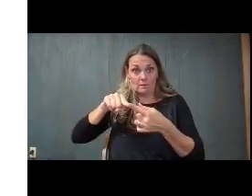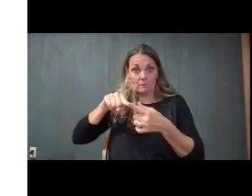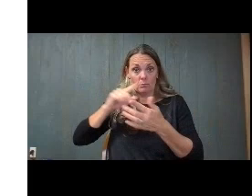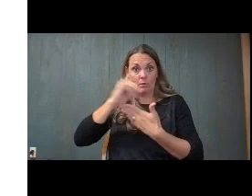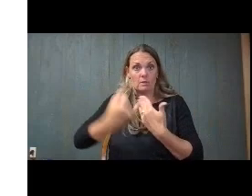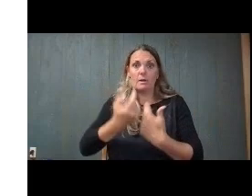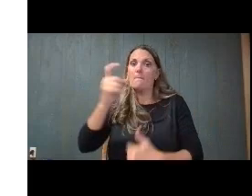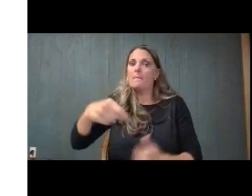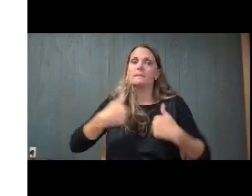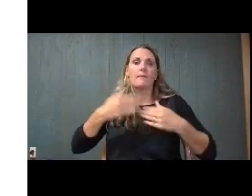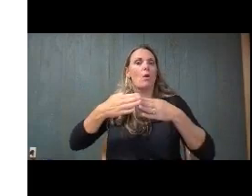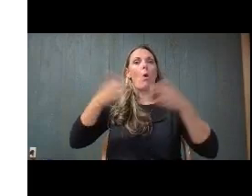open case with VR